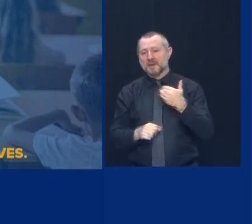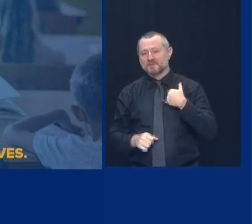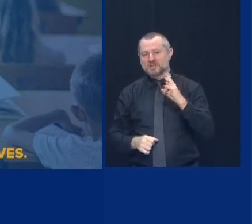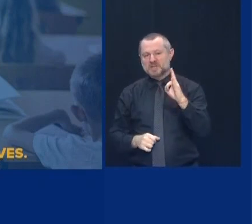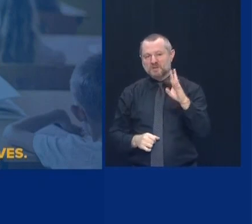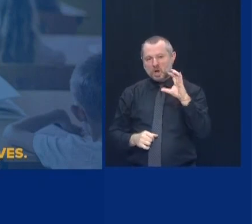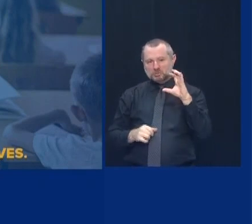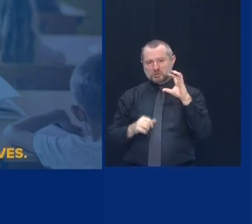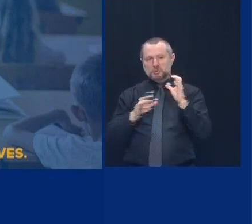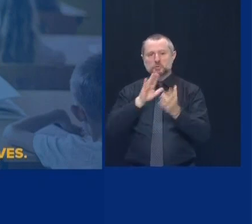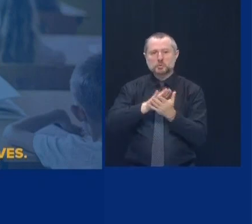SO THEY HAVE LOCAL CONTROL UP TO